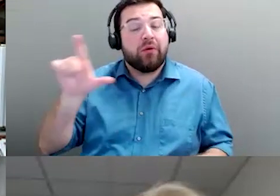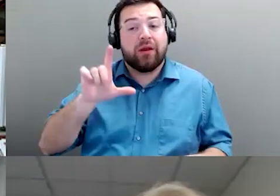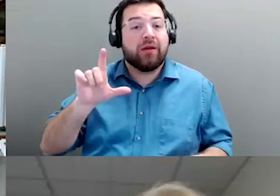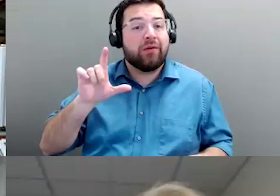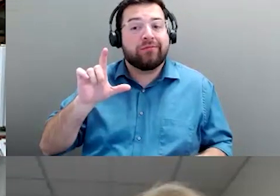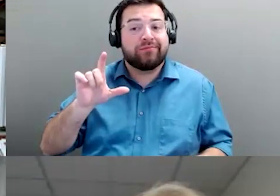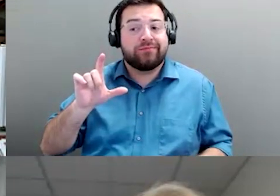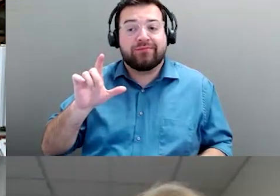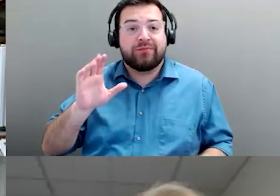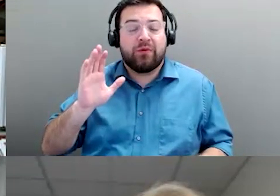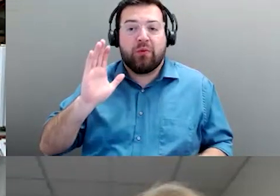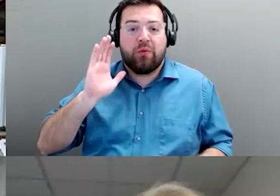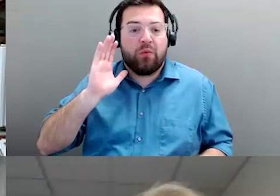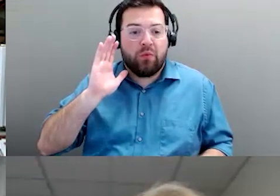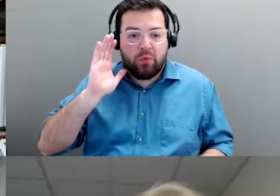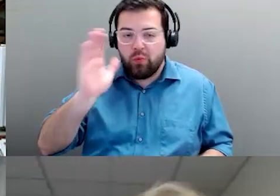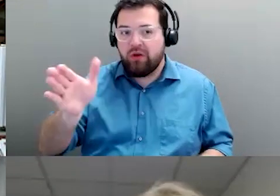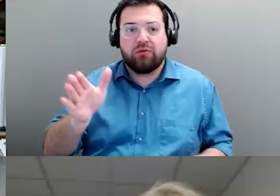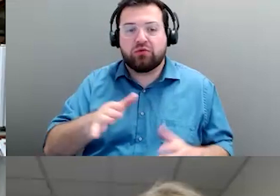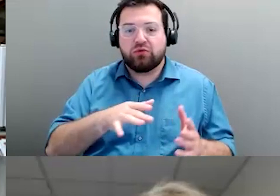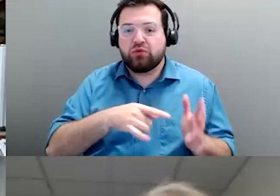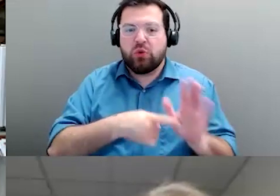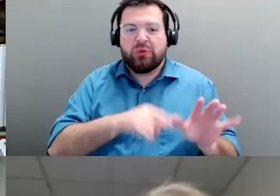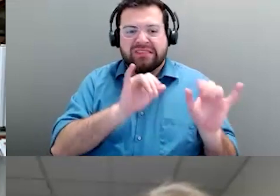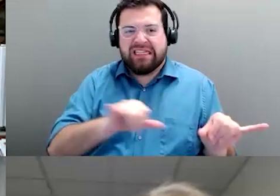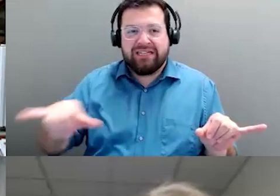to every course, and every assignment, so, you know.